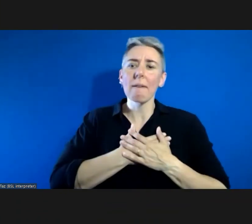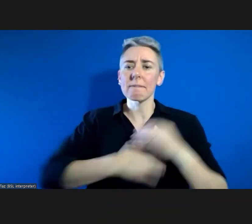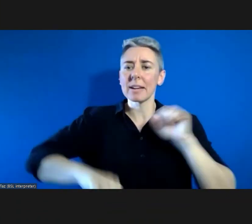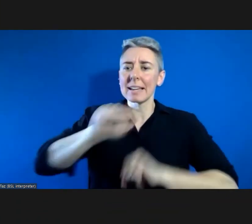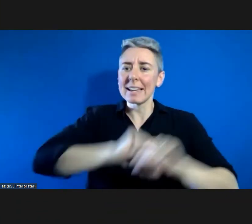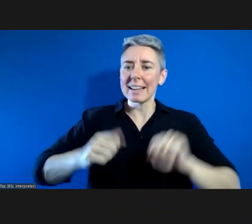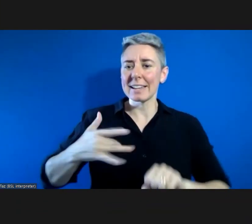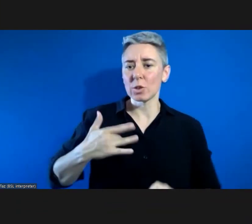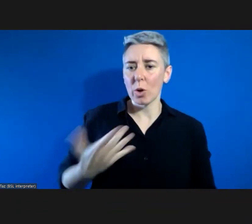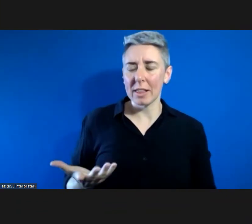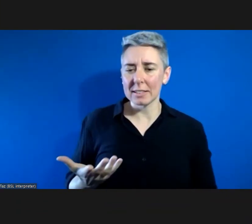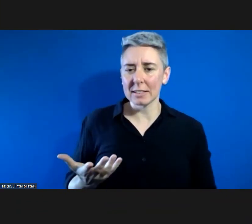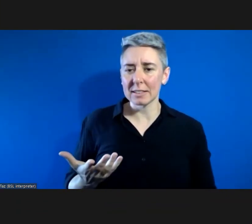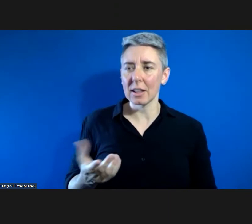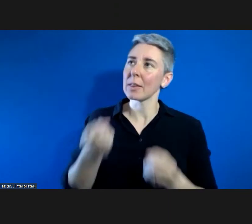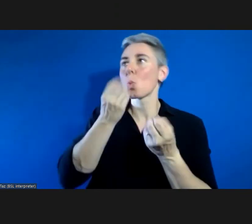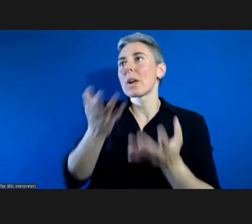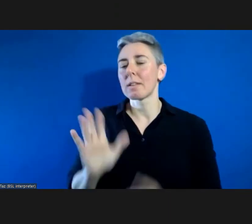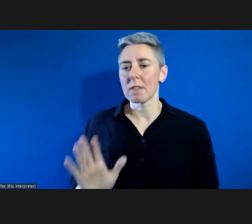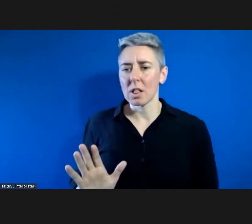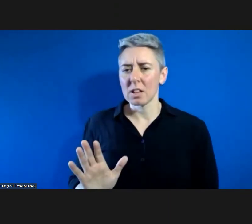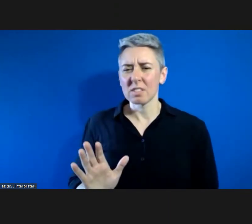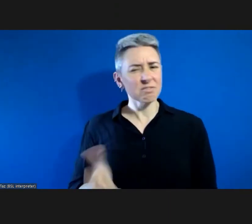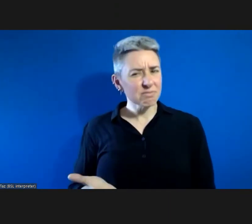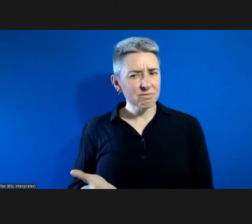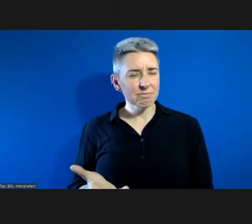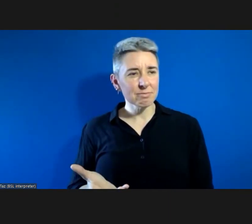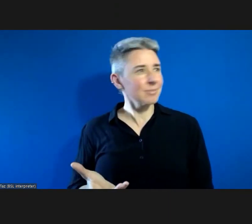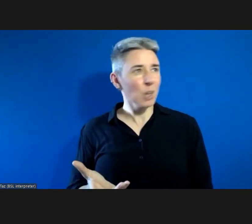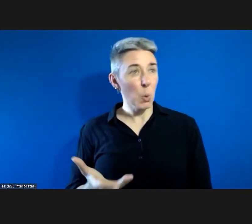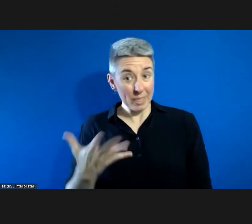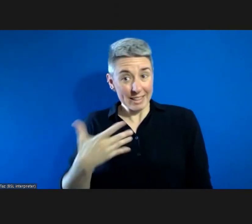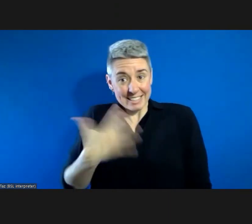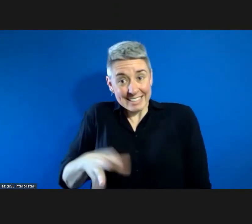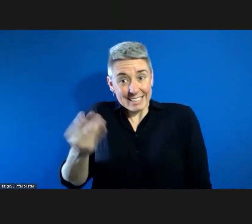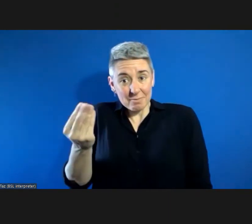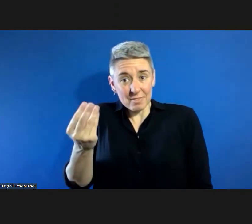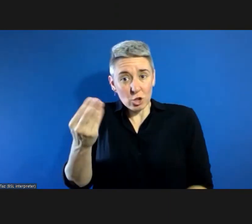up two kids on her own, definitely didn't. Another thing that really annoys me,